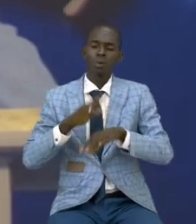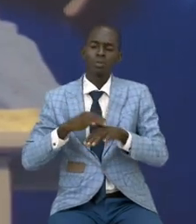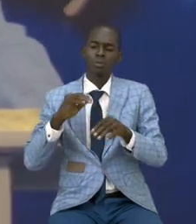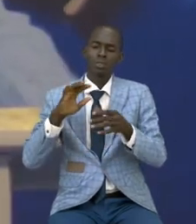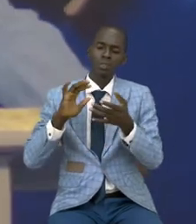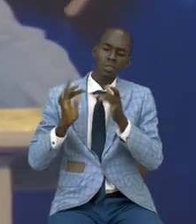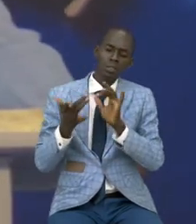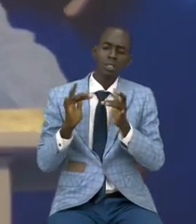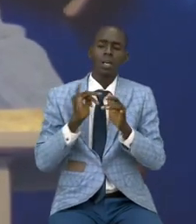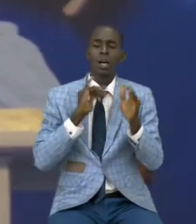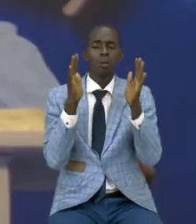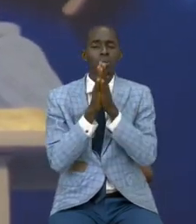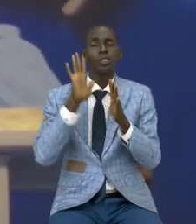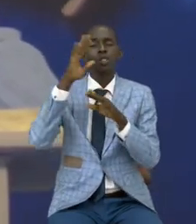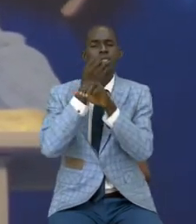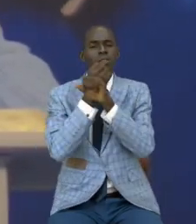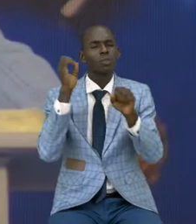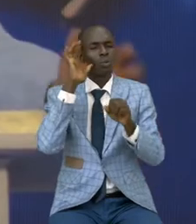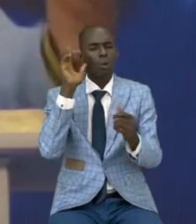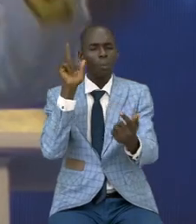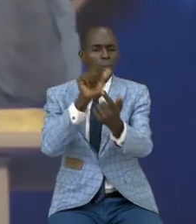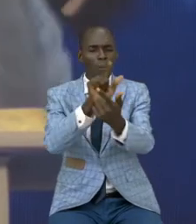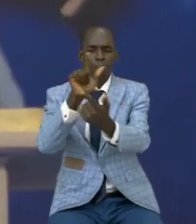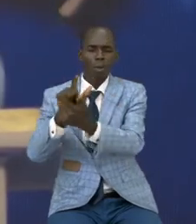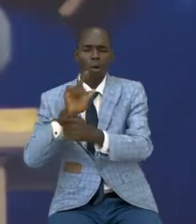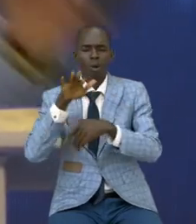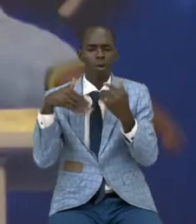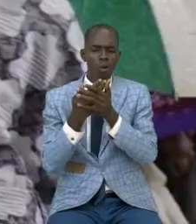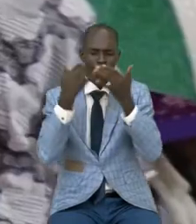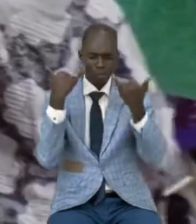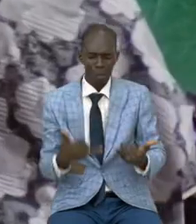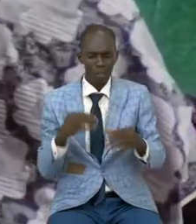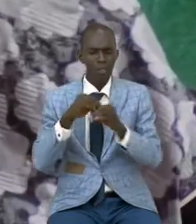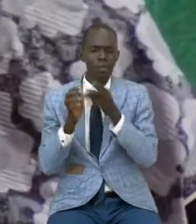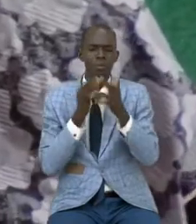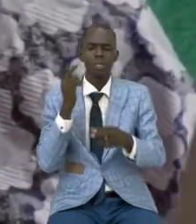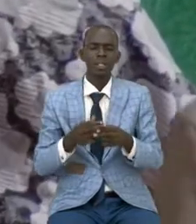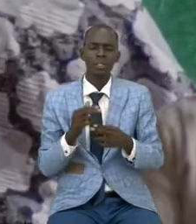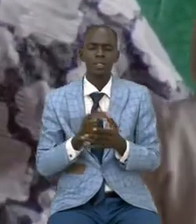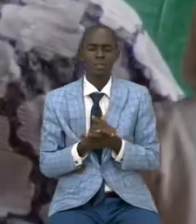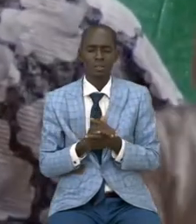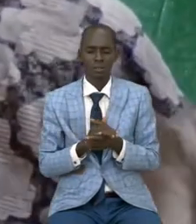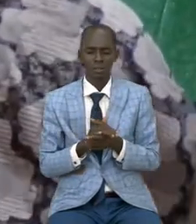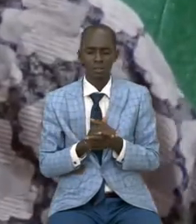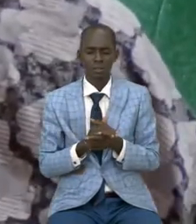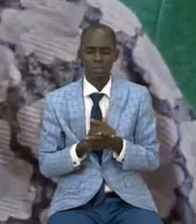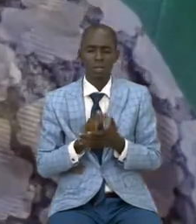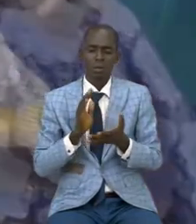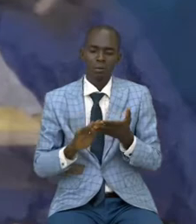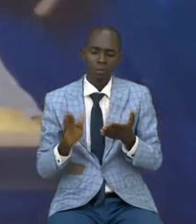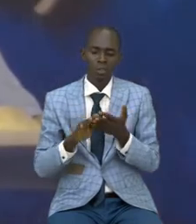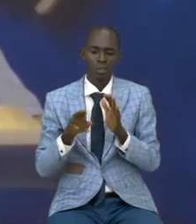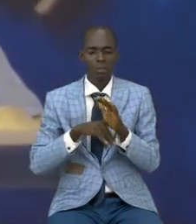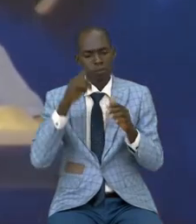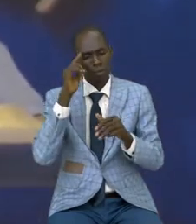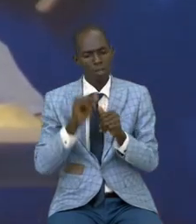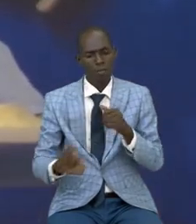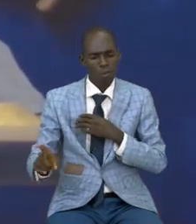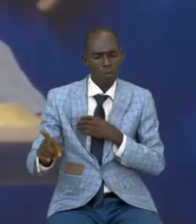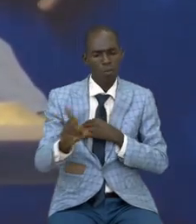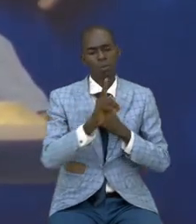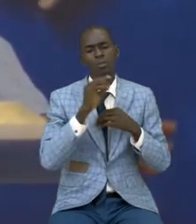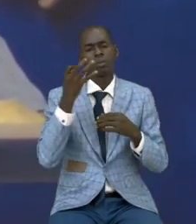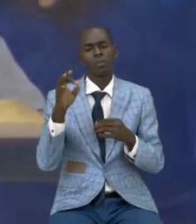your salvation will come to them now in jesus name forgiveness for every one of them freedom